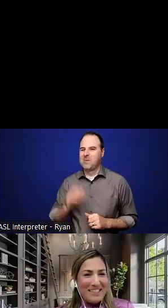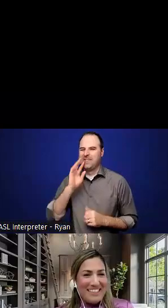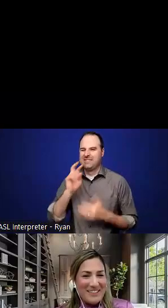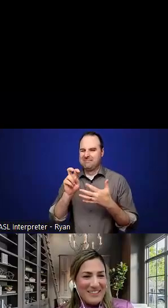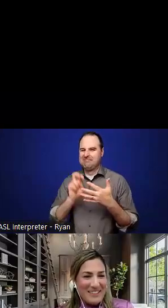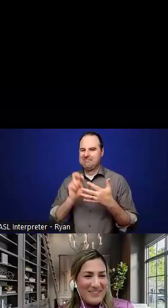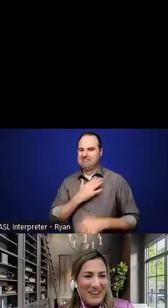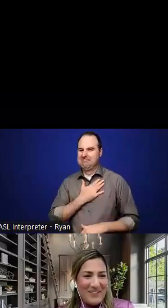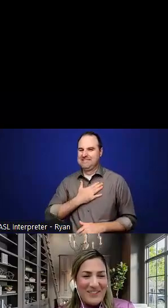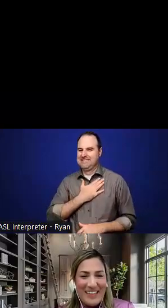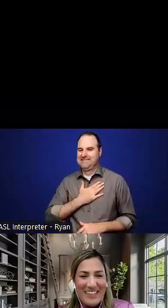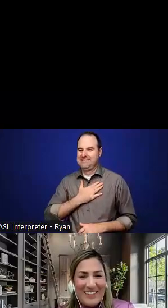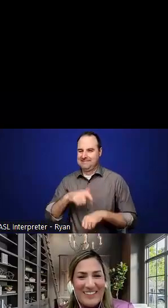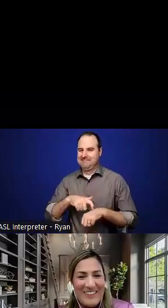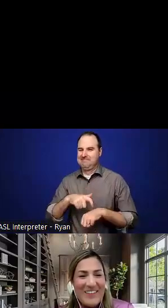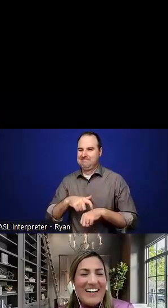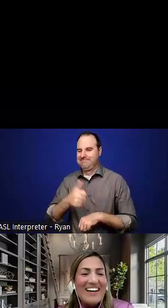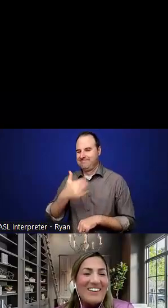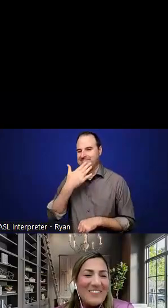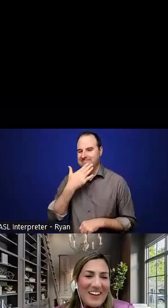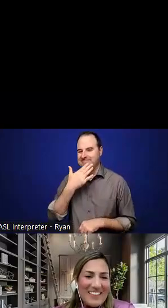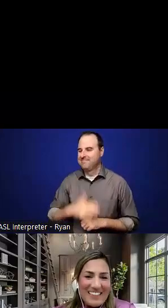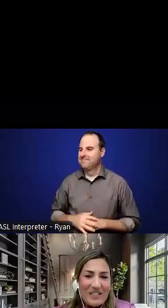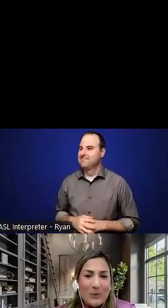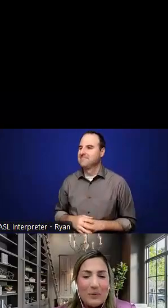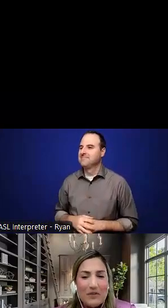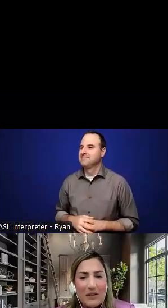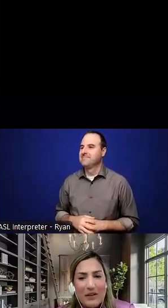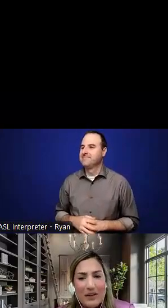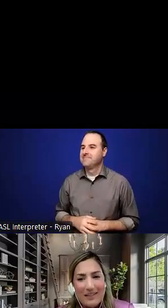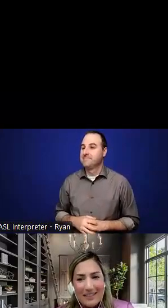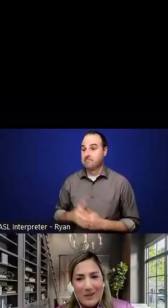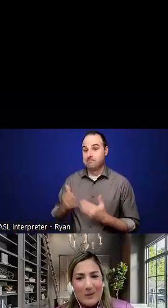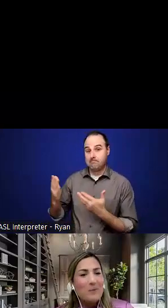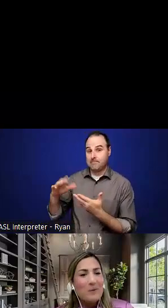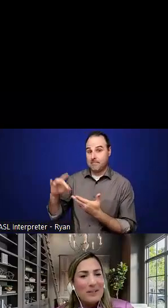the interest of time. Thank you. So our findings really reveal that young adults with mood and